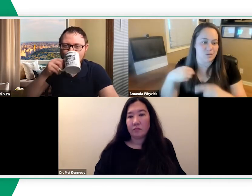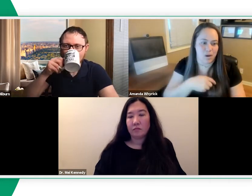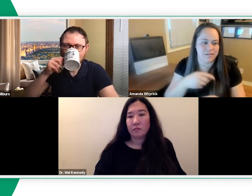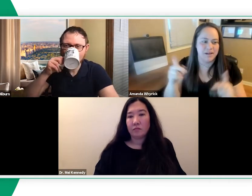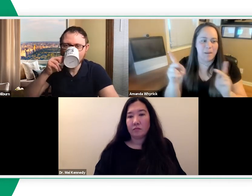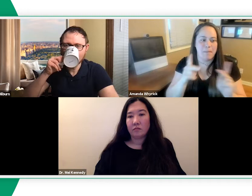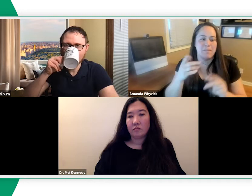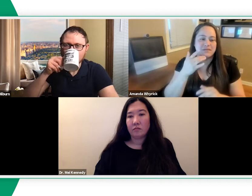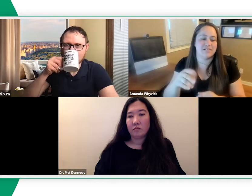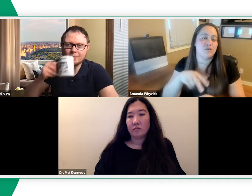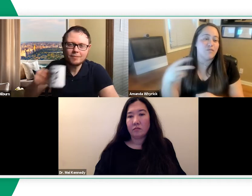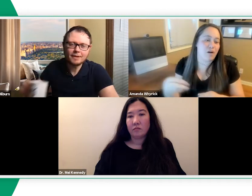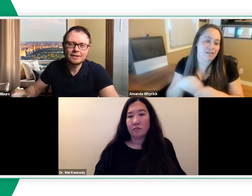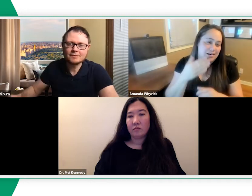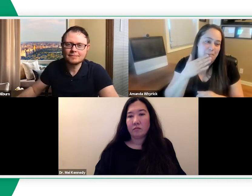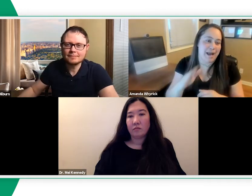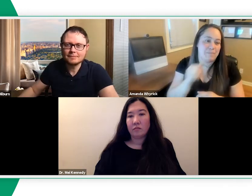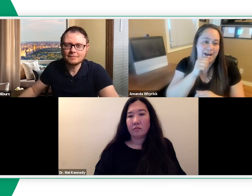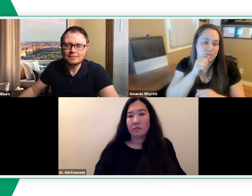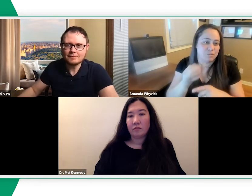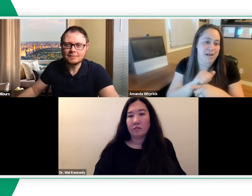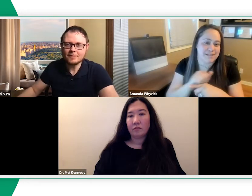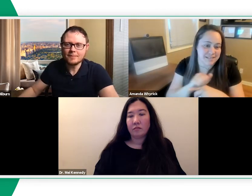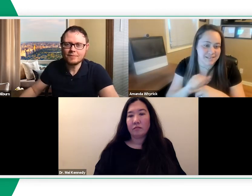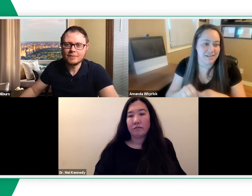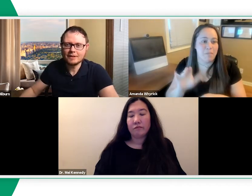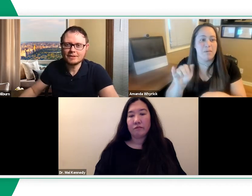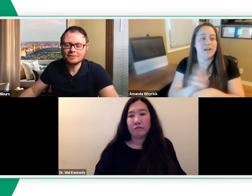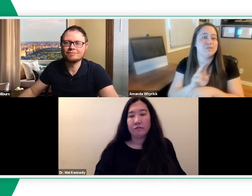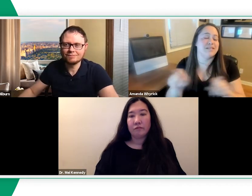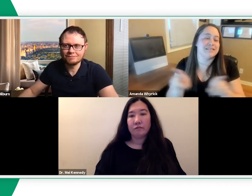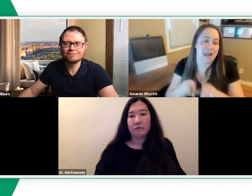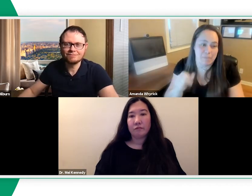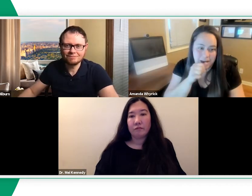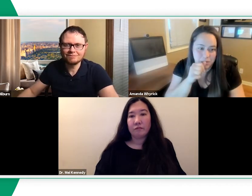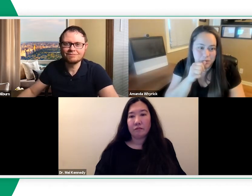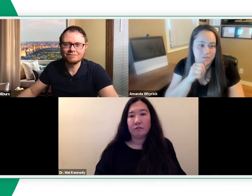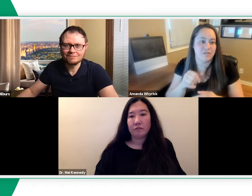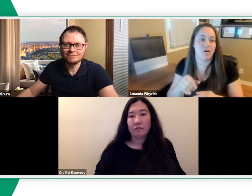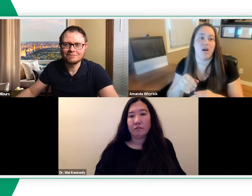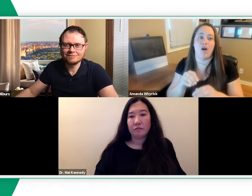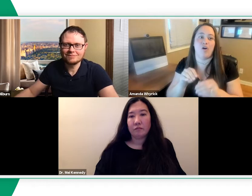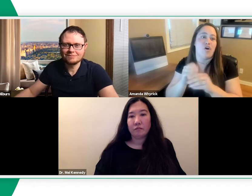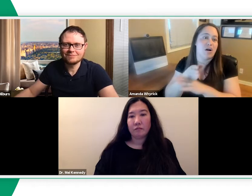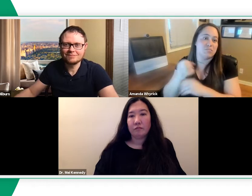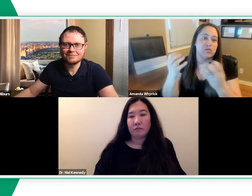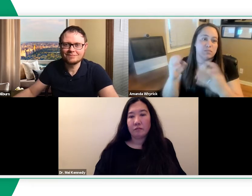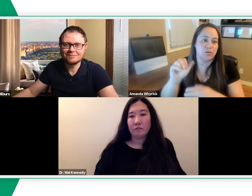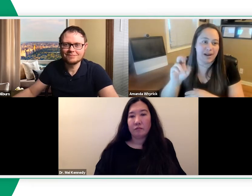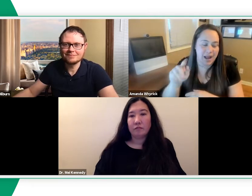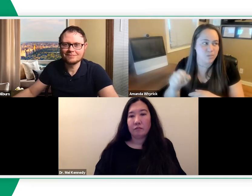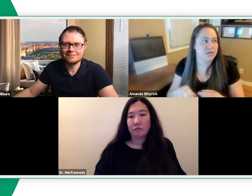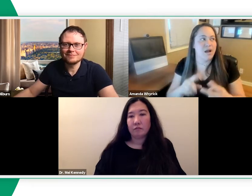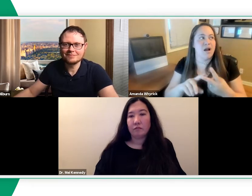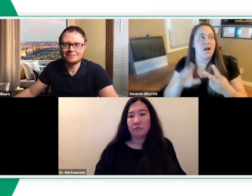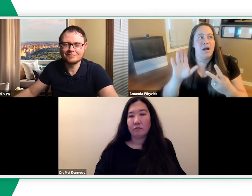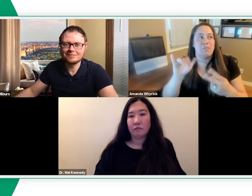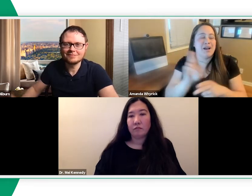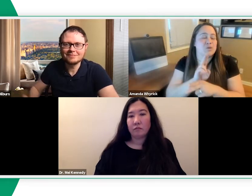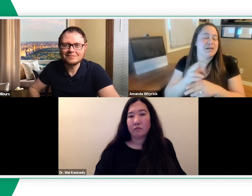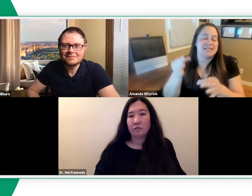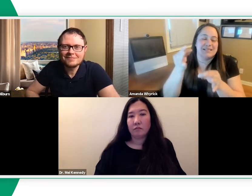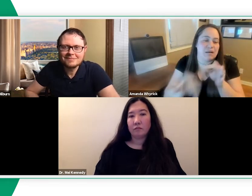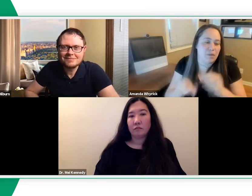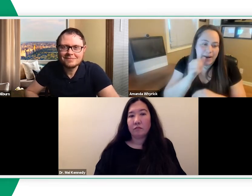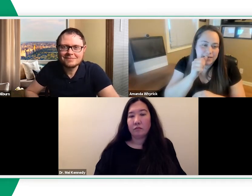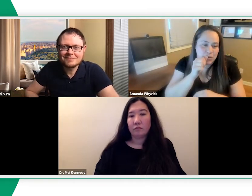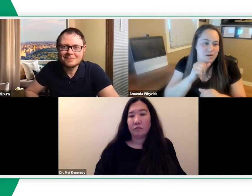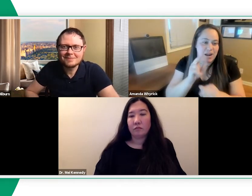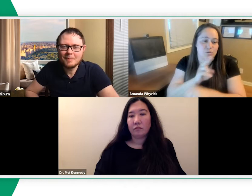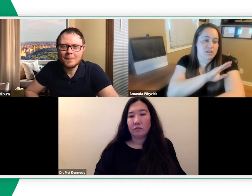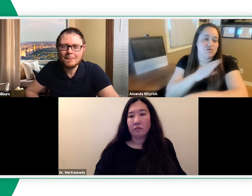to us, people tend to fall into bad password practices, by using the same password across